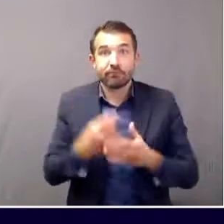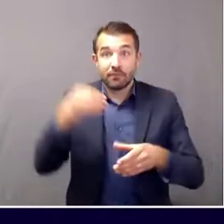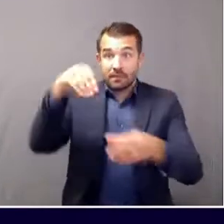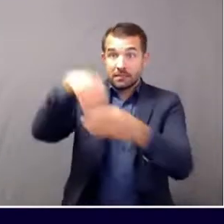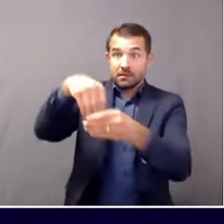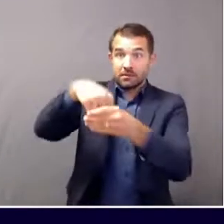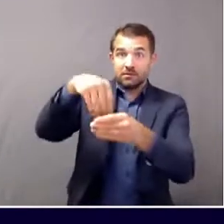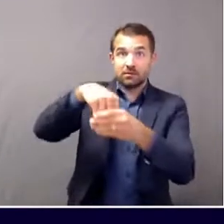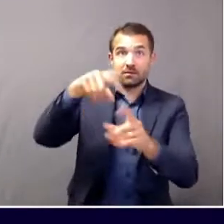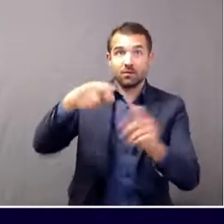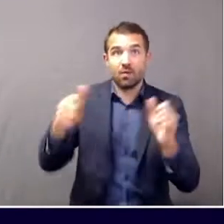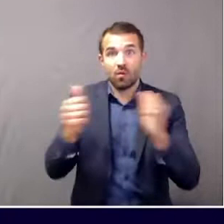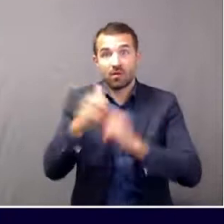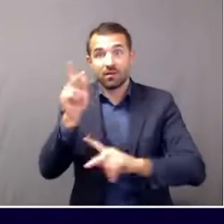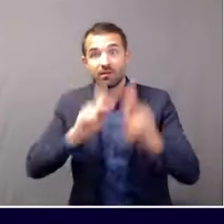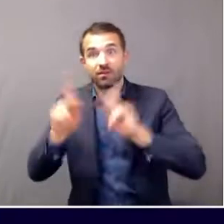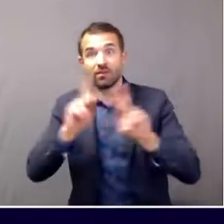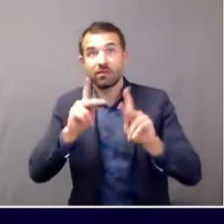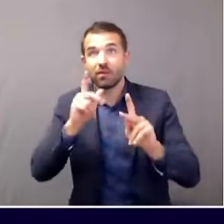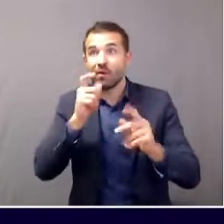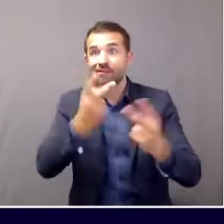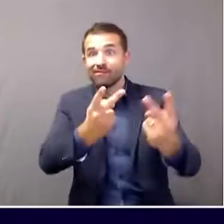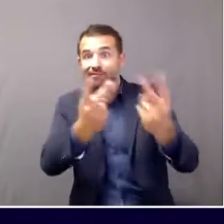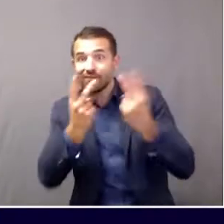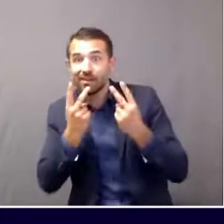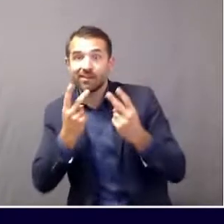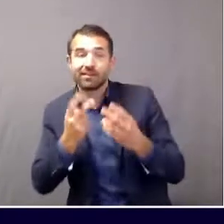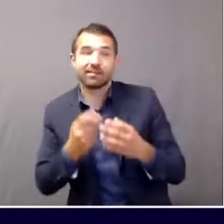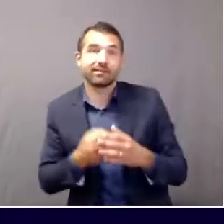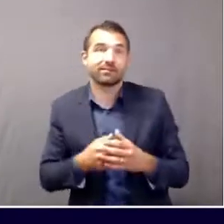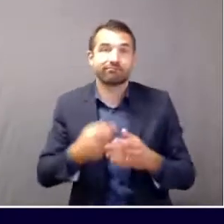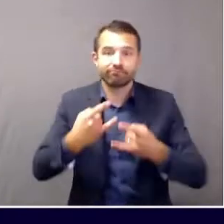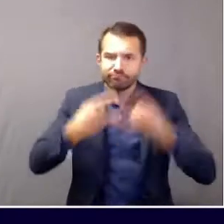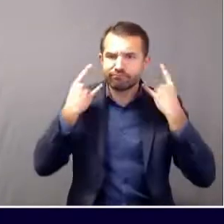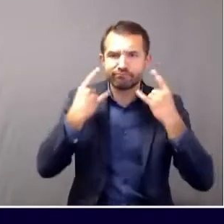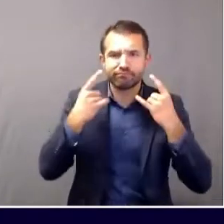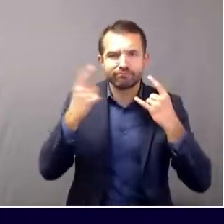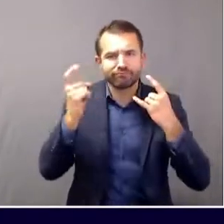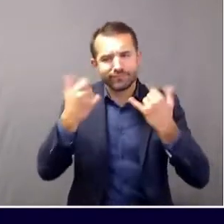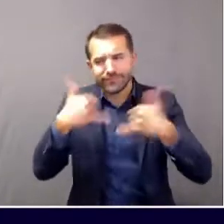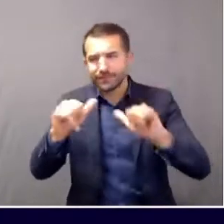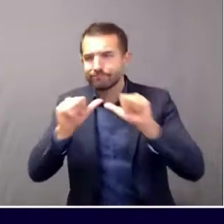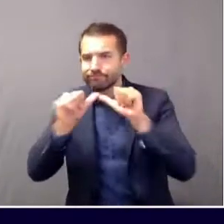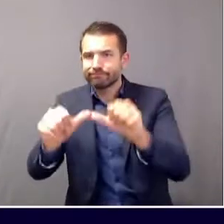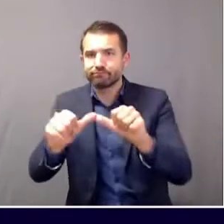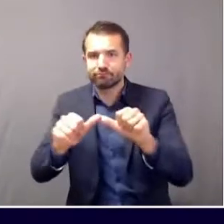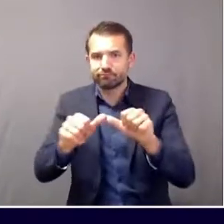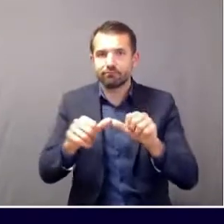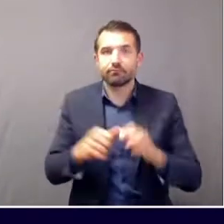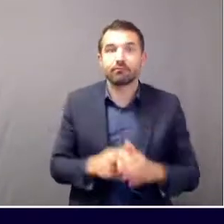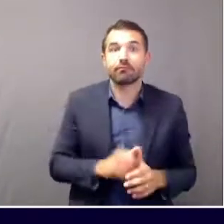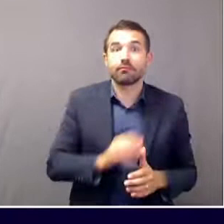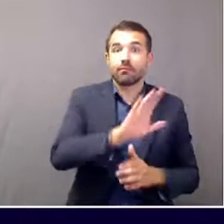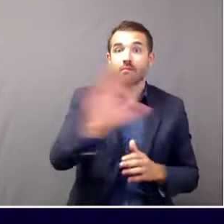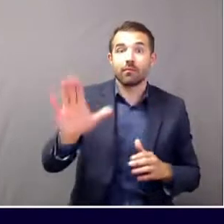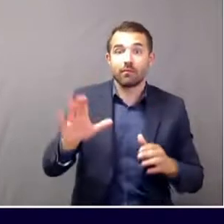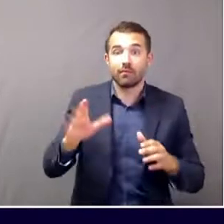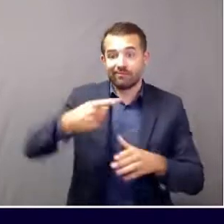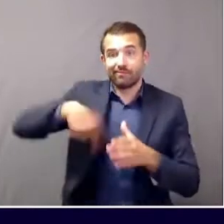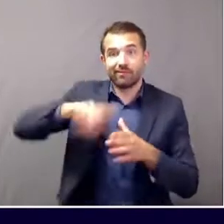who are visiting who may not be strictly within your bubble and speaking of bubbles